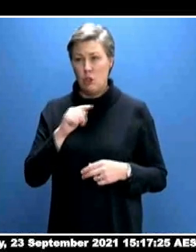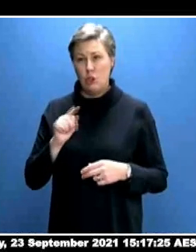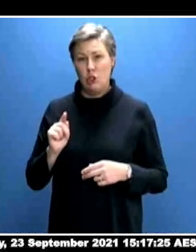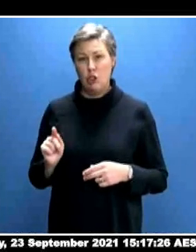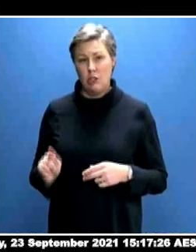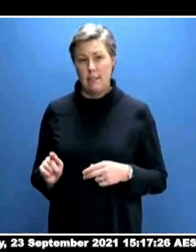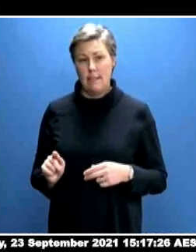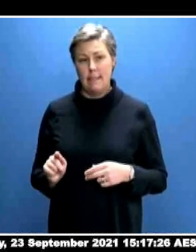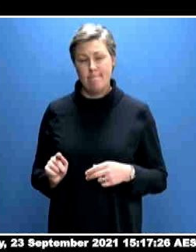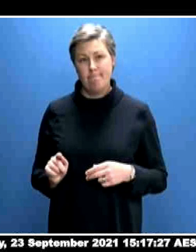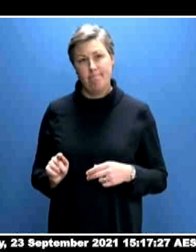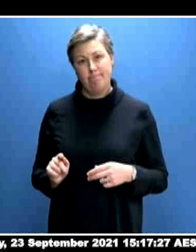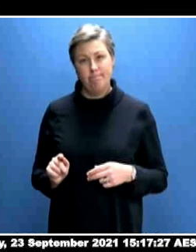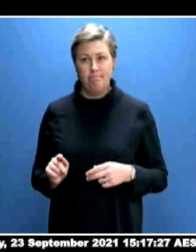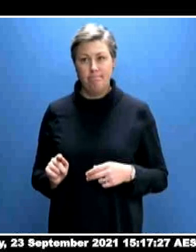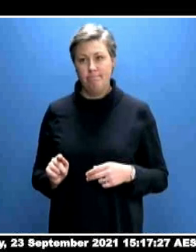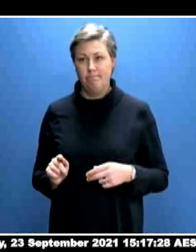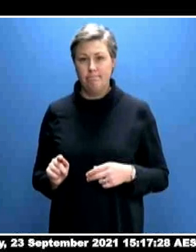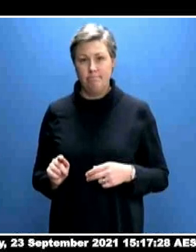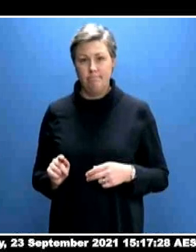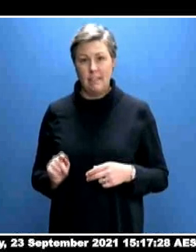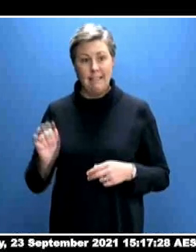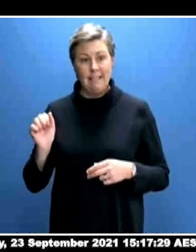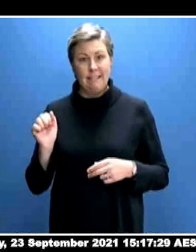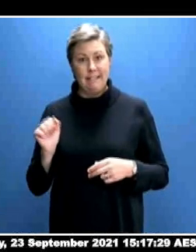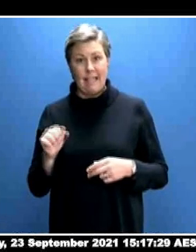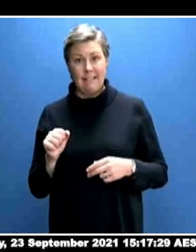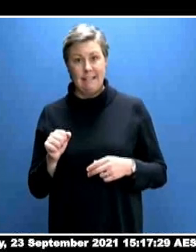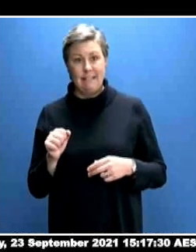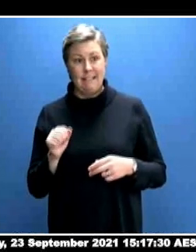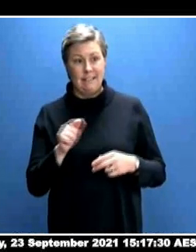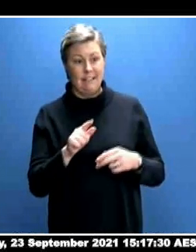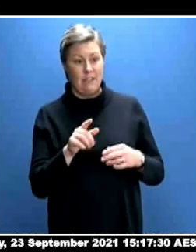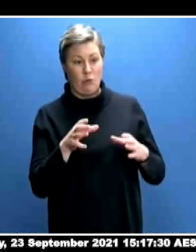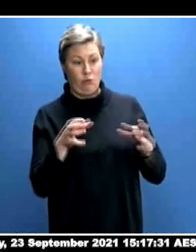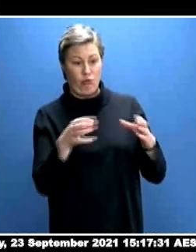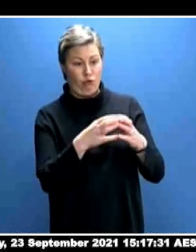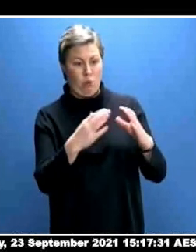she's in a residence that's used as a Secure Care facility, she wasn't